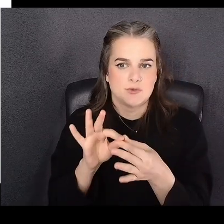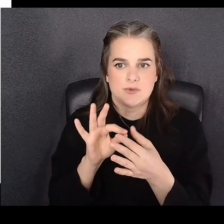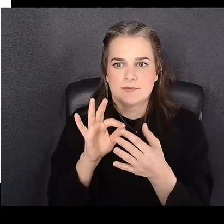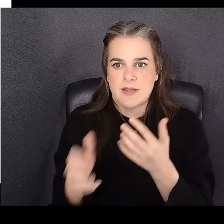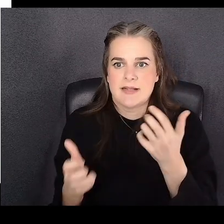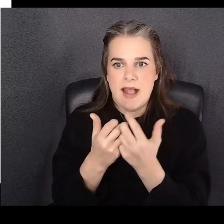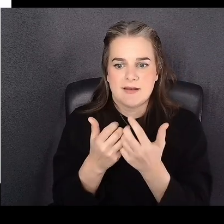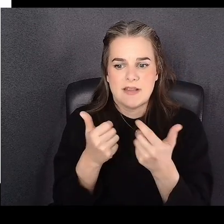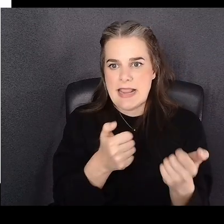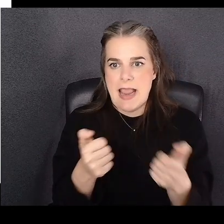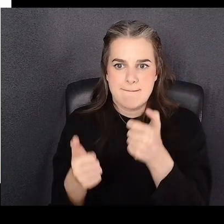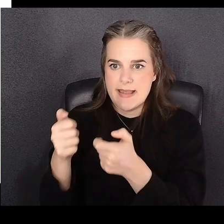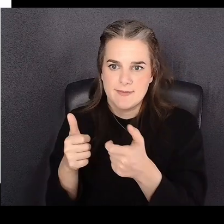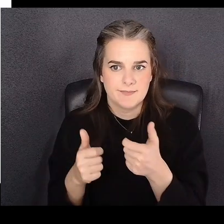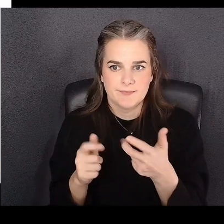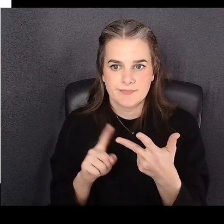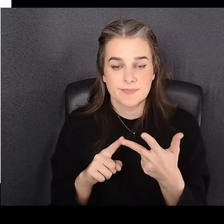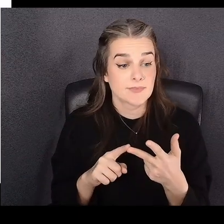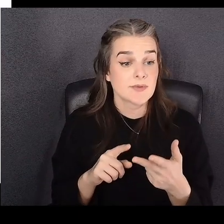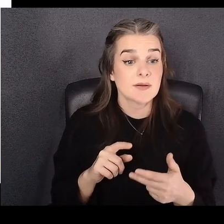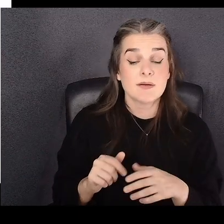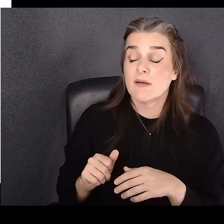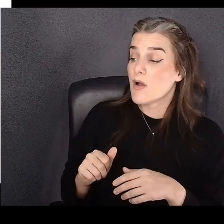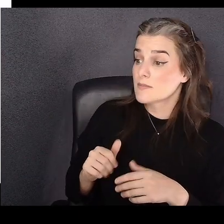as well, and in the House, is just the evaluations.